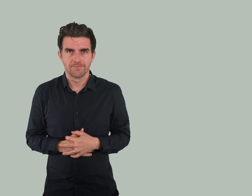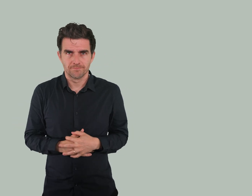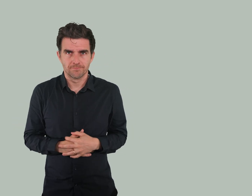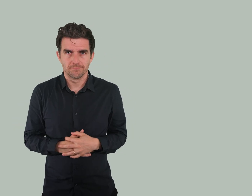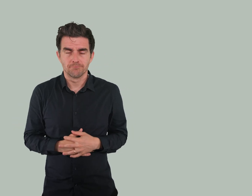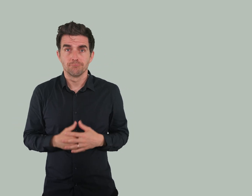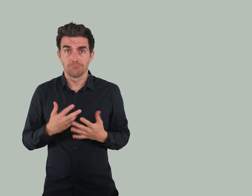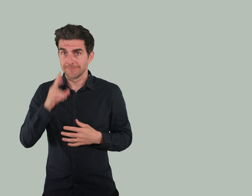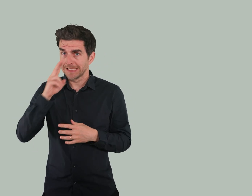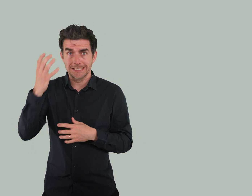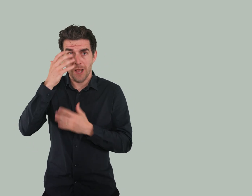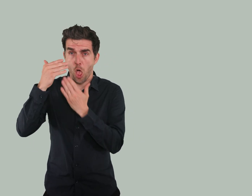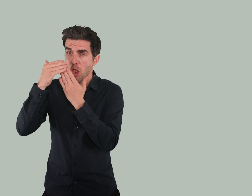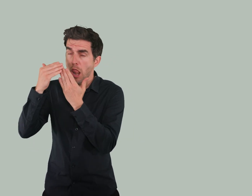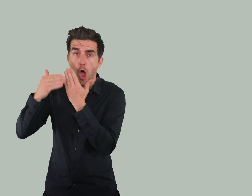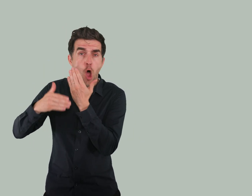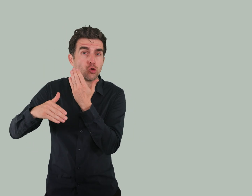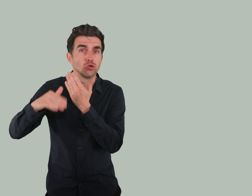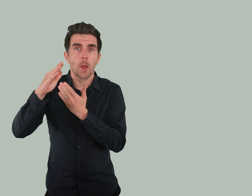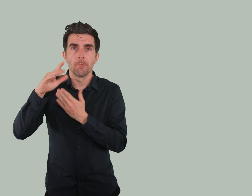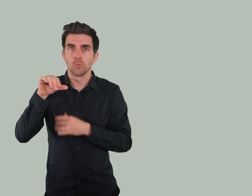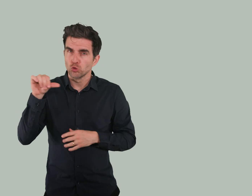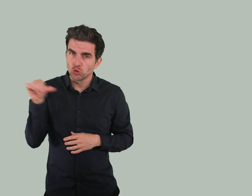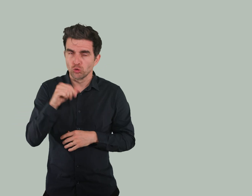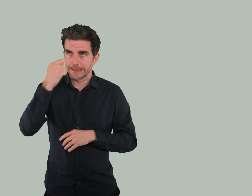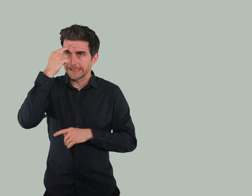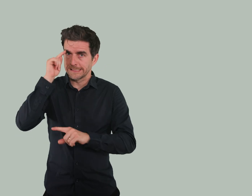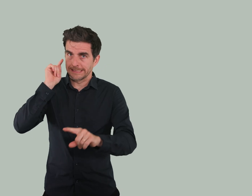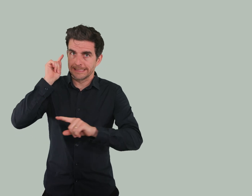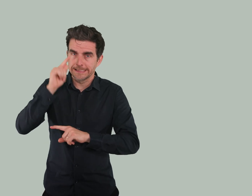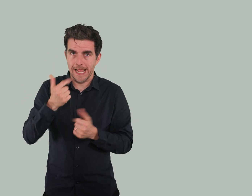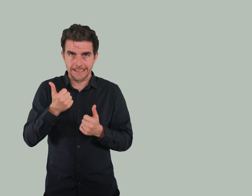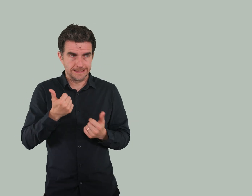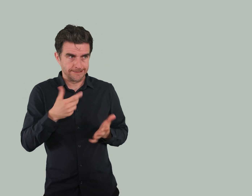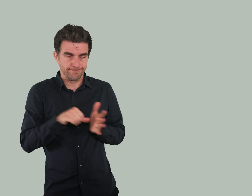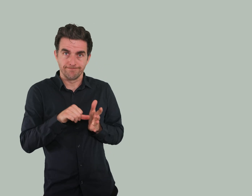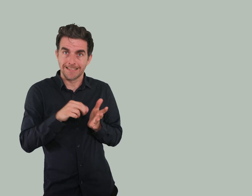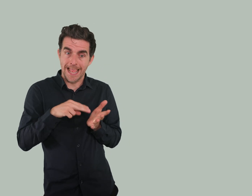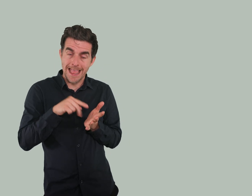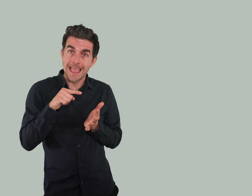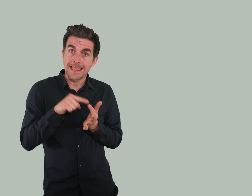Given the long-term nature of these projects,